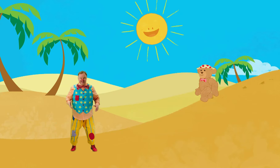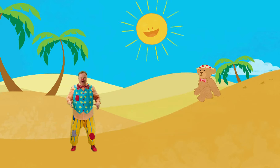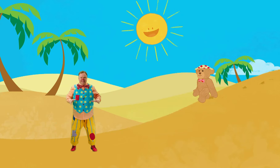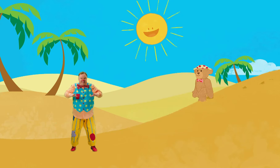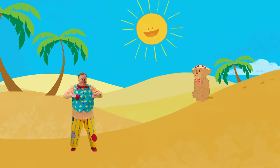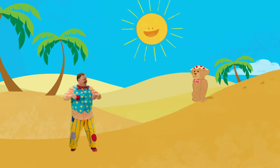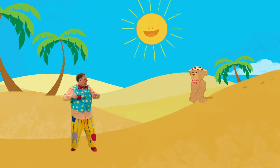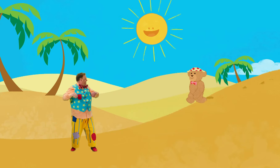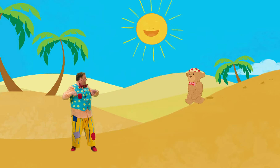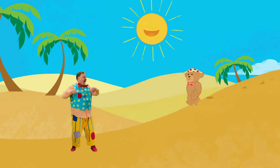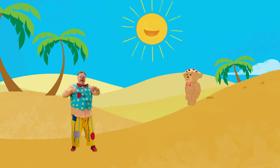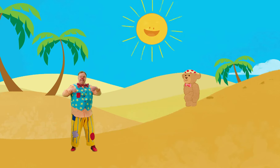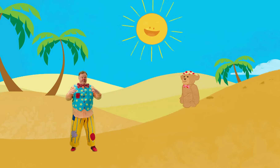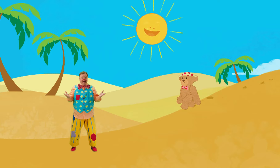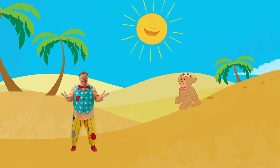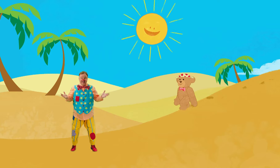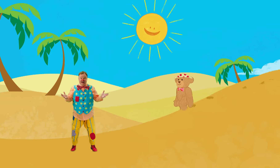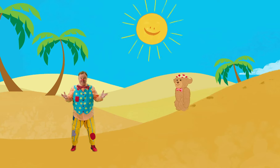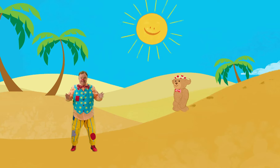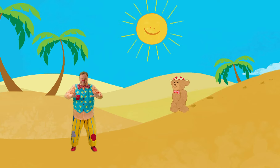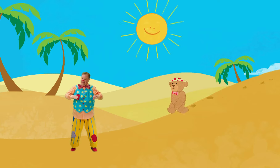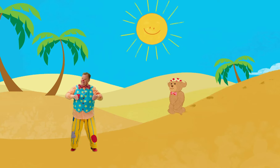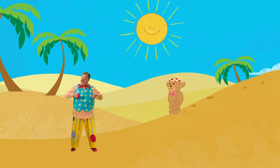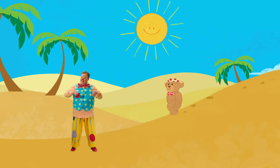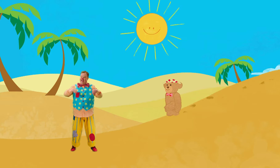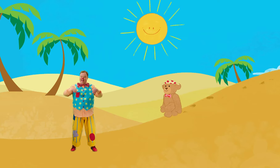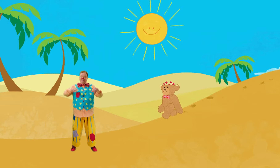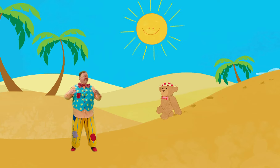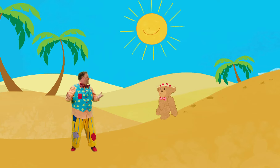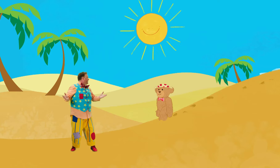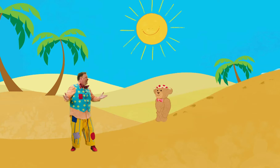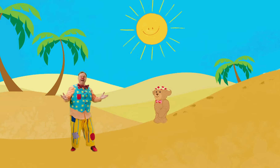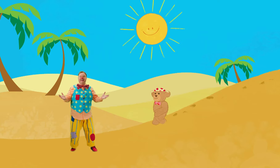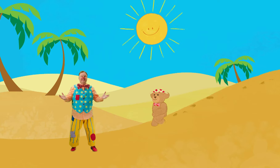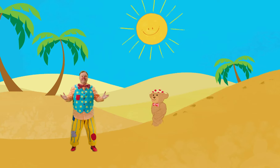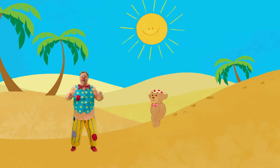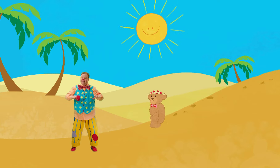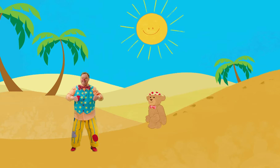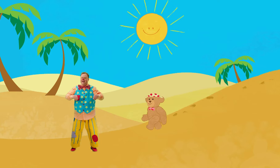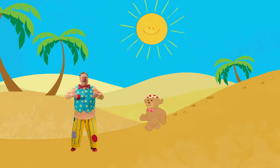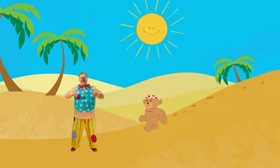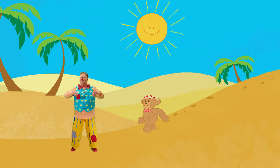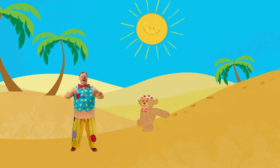the other side of the desert the other side of the desert the other side of the desert